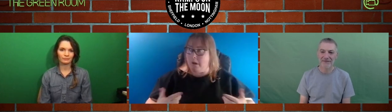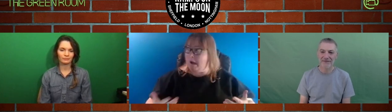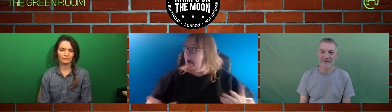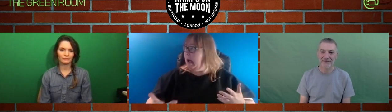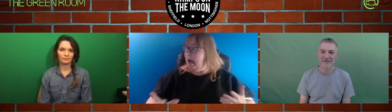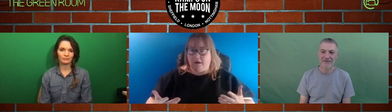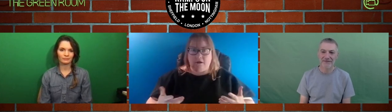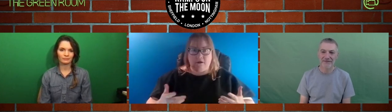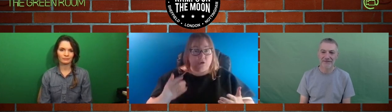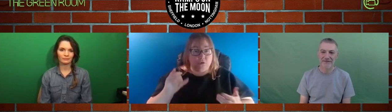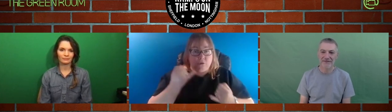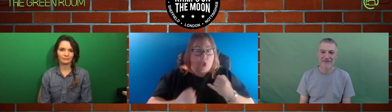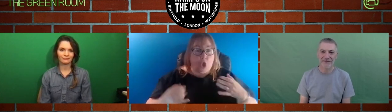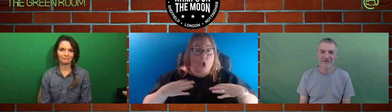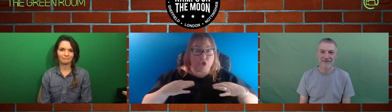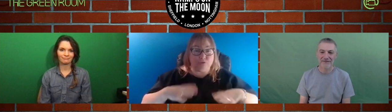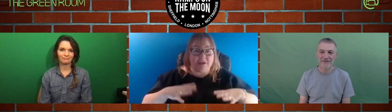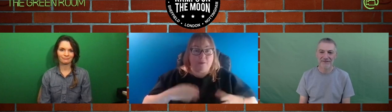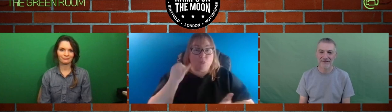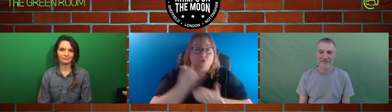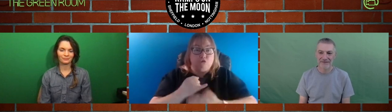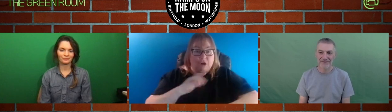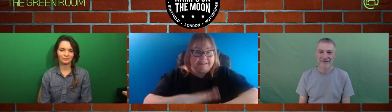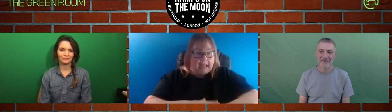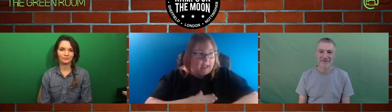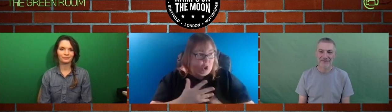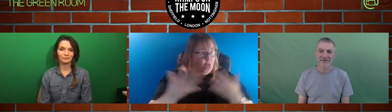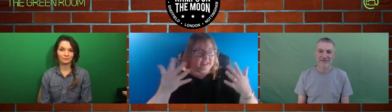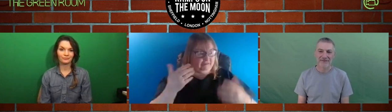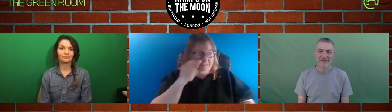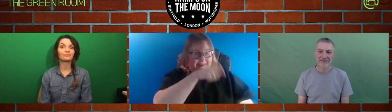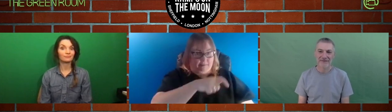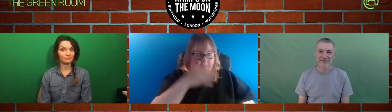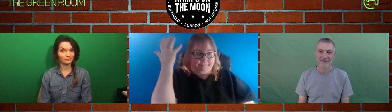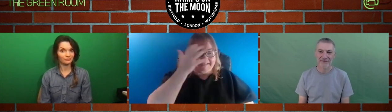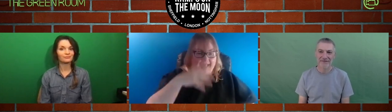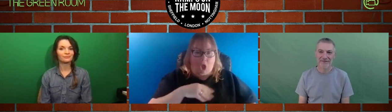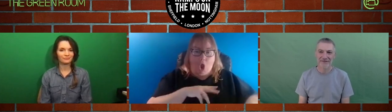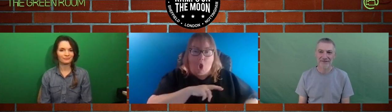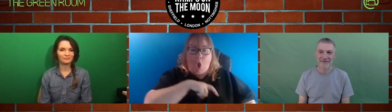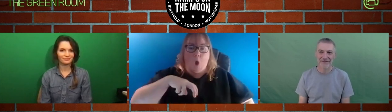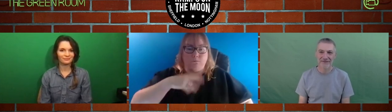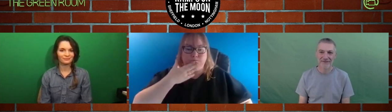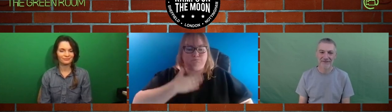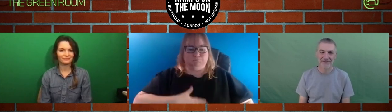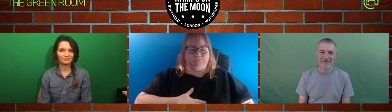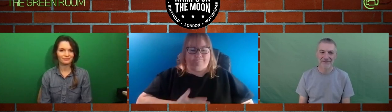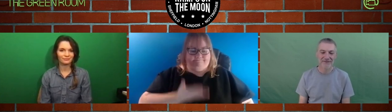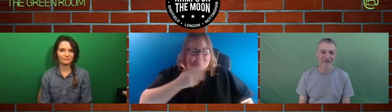the wrong time which has happened to many a person. But just knowing that there is someone that you can trust and know that is